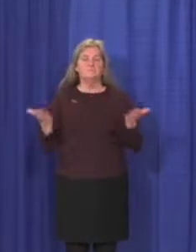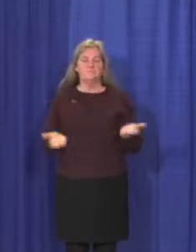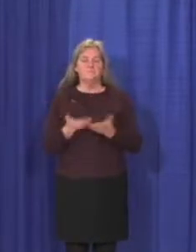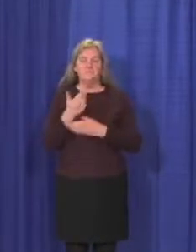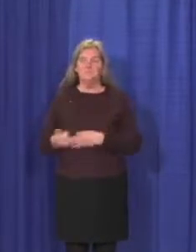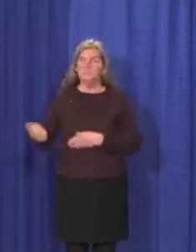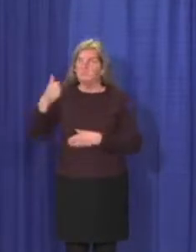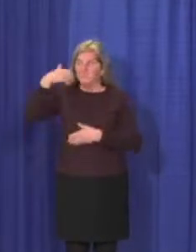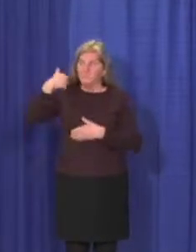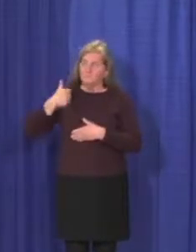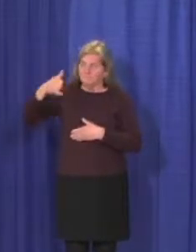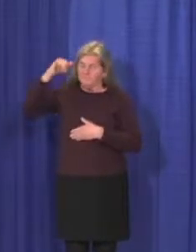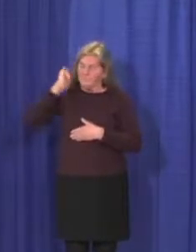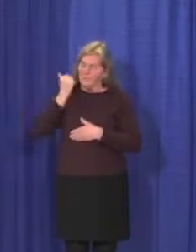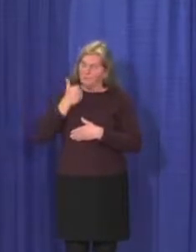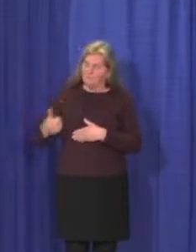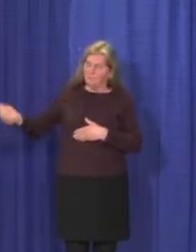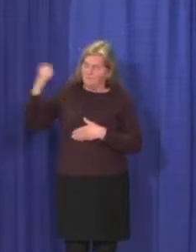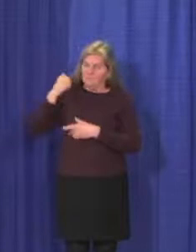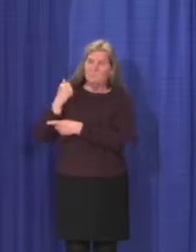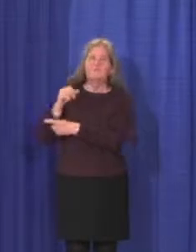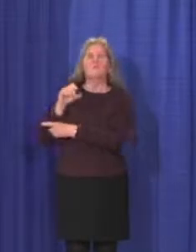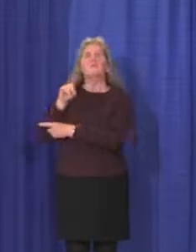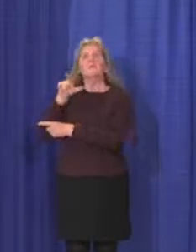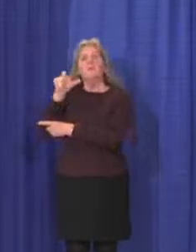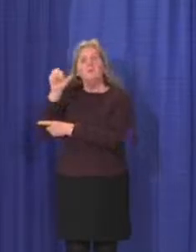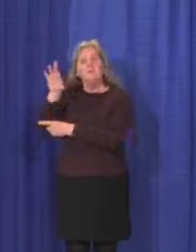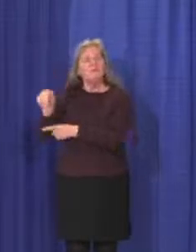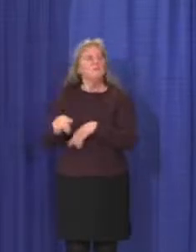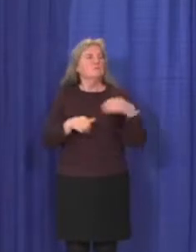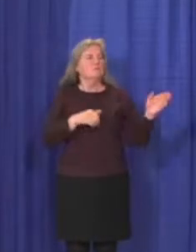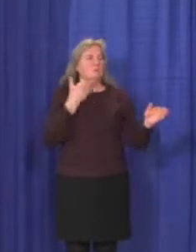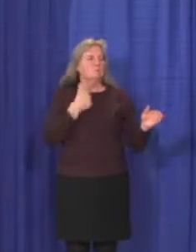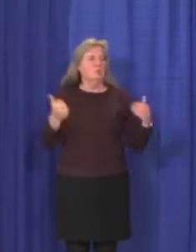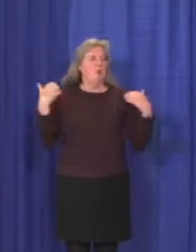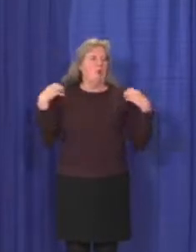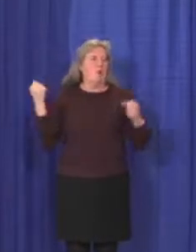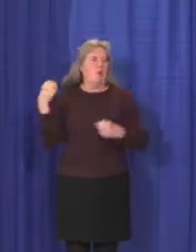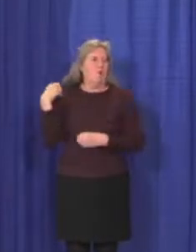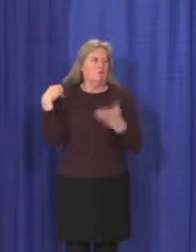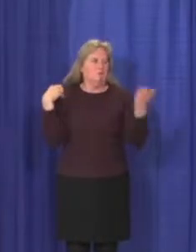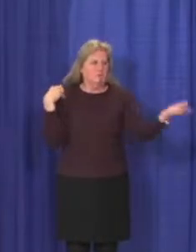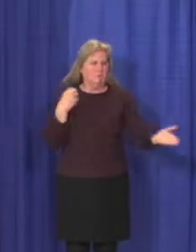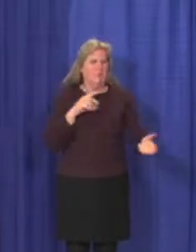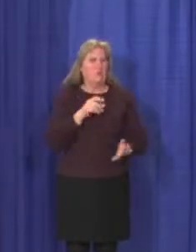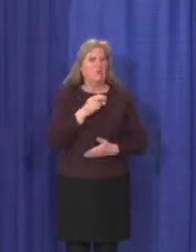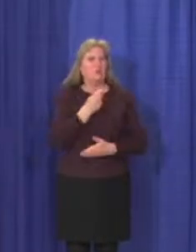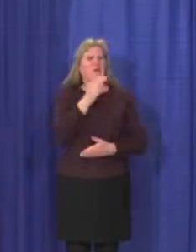update. We are joined by the honourable Sandy silver and Doctor Brendan